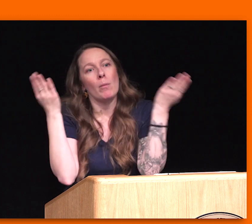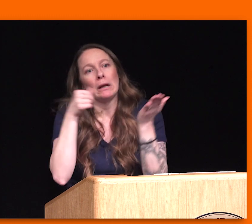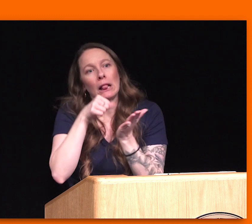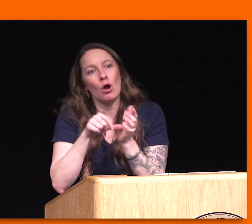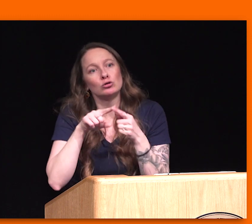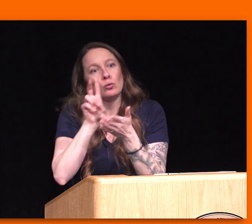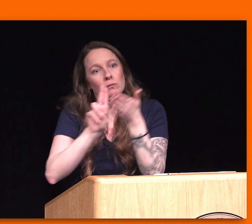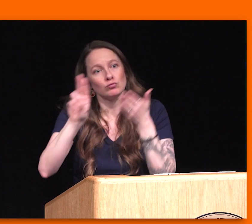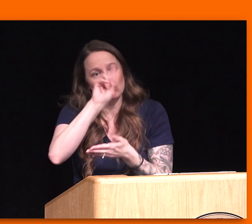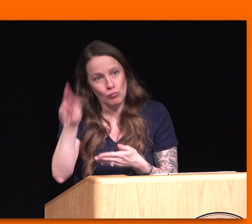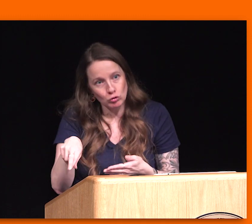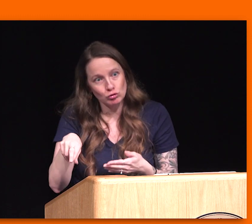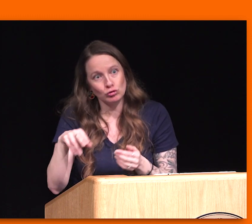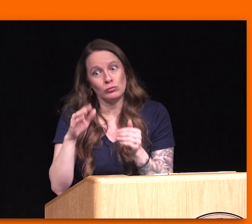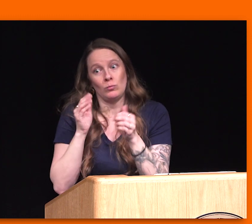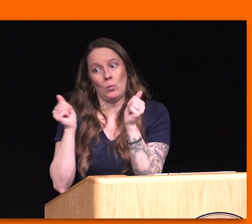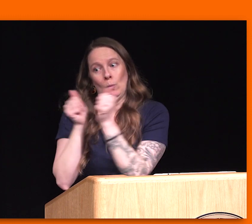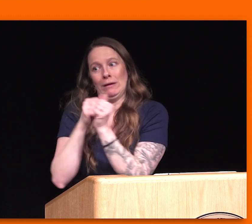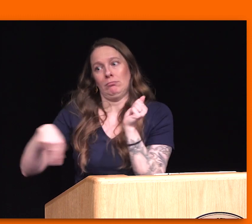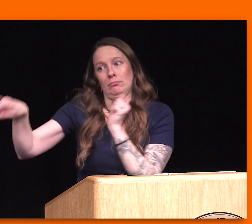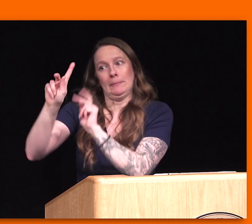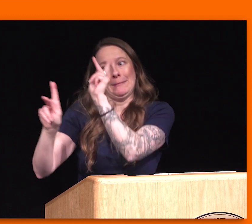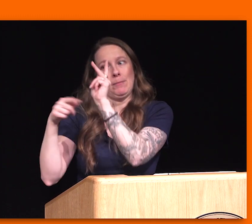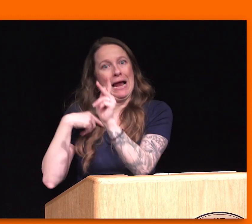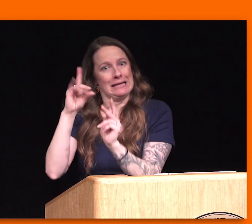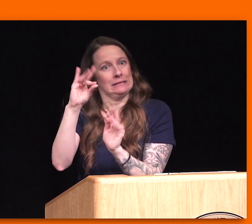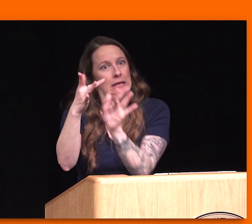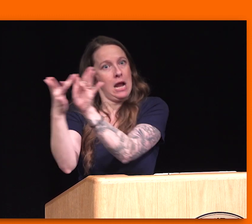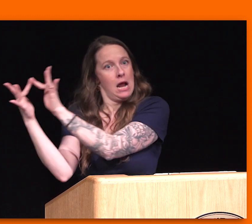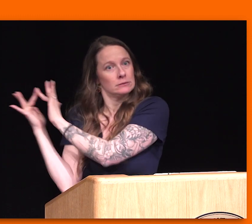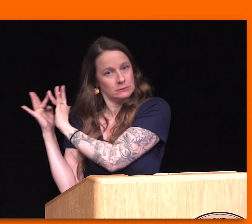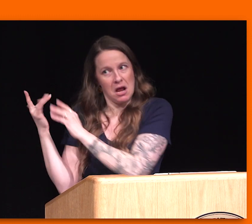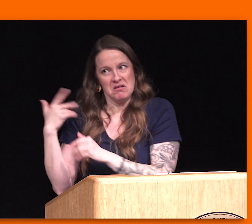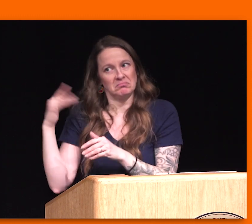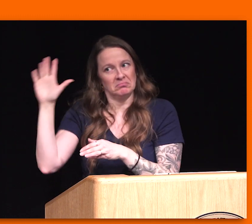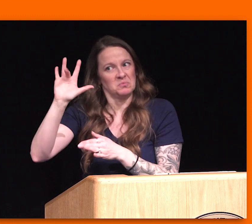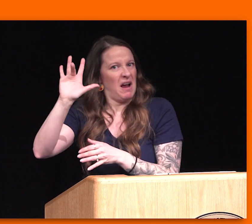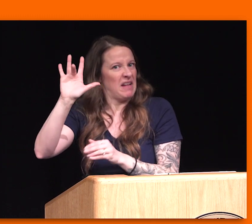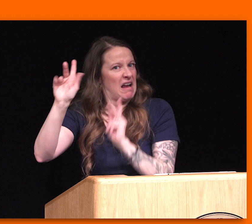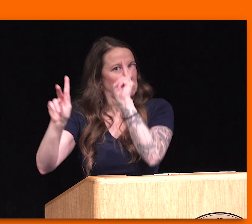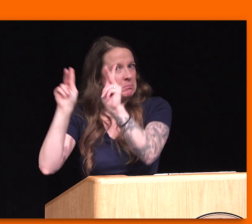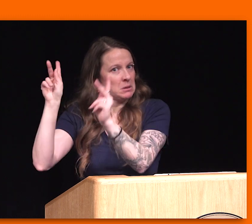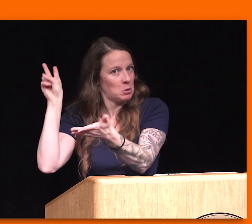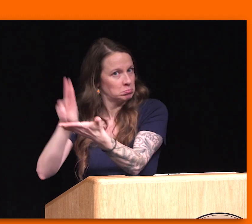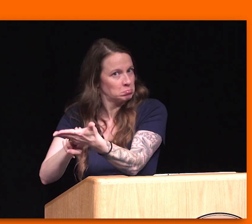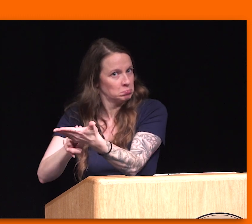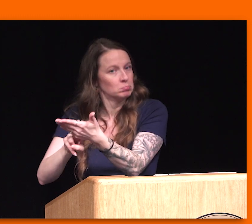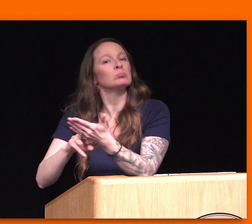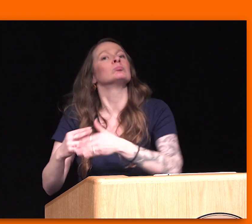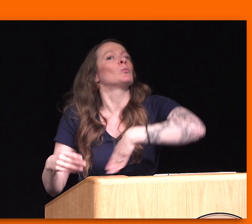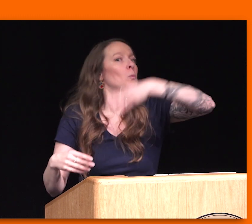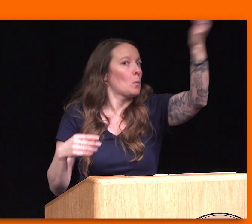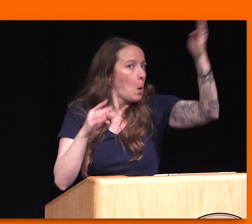So, I decided to write an open letter to the University of Rochester, along with a group of people, about 25 people altogether,